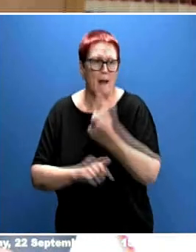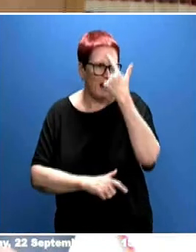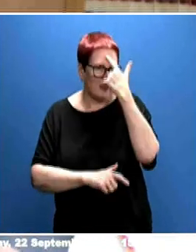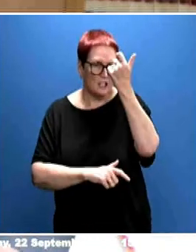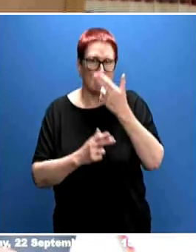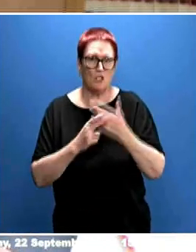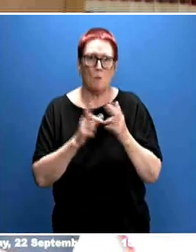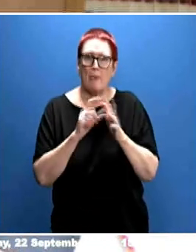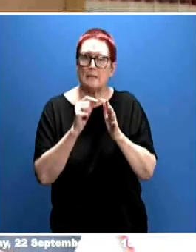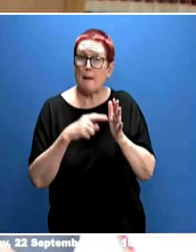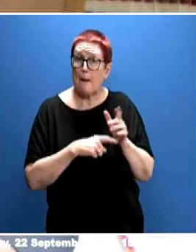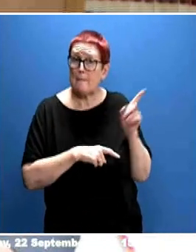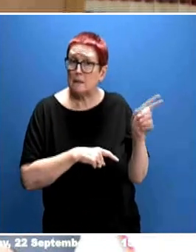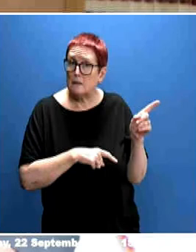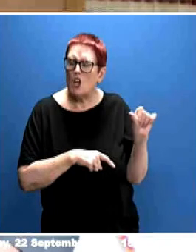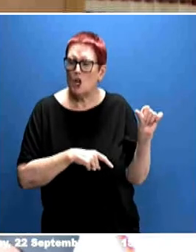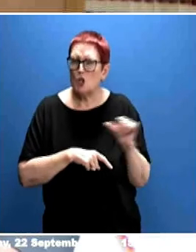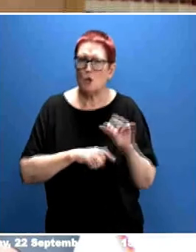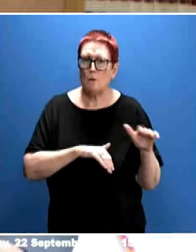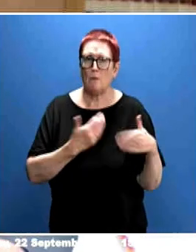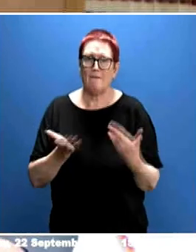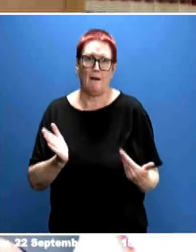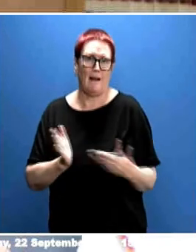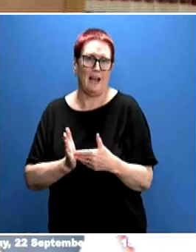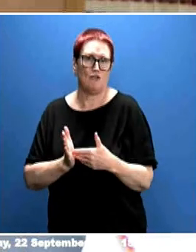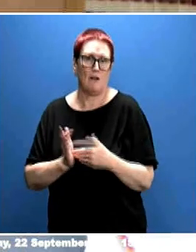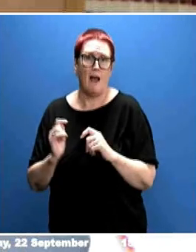that that needs to occur following their placement at the Centre.